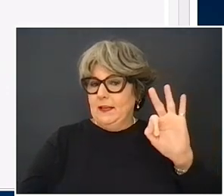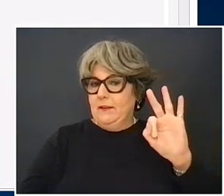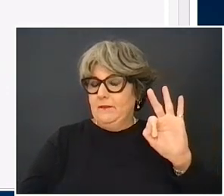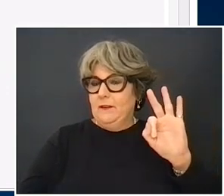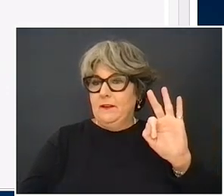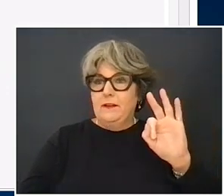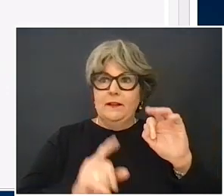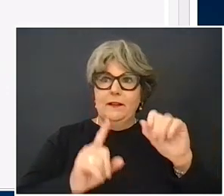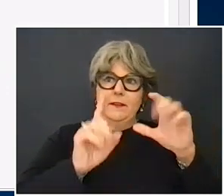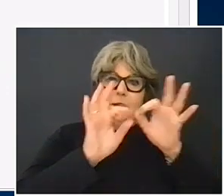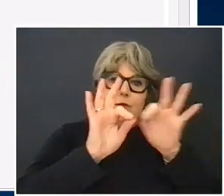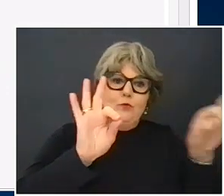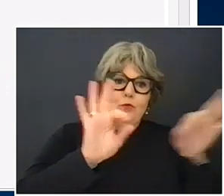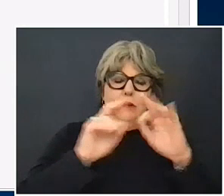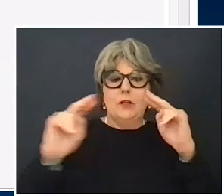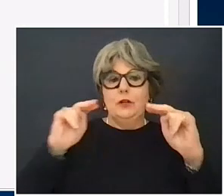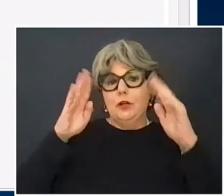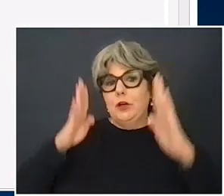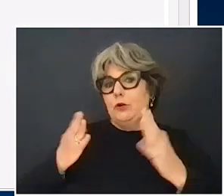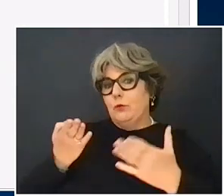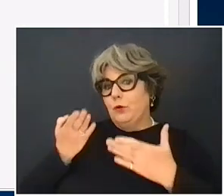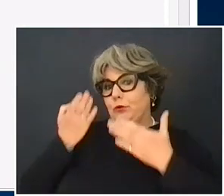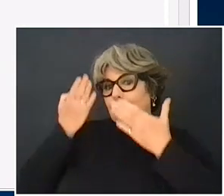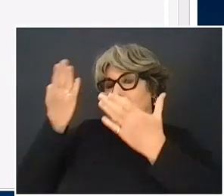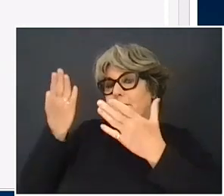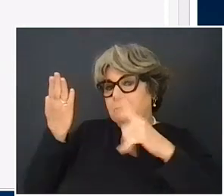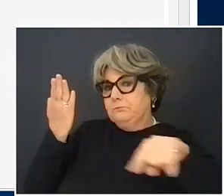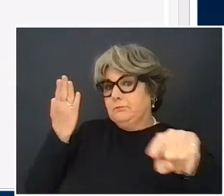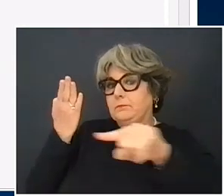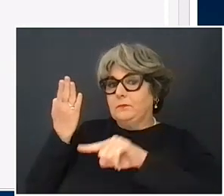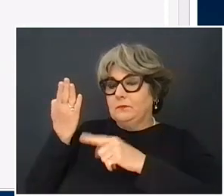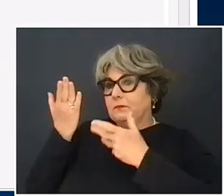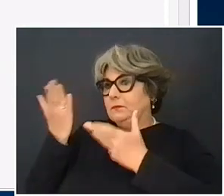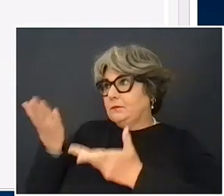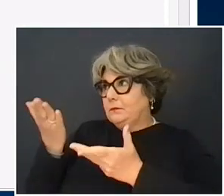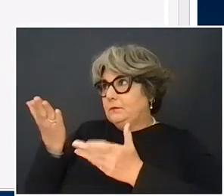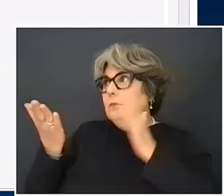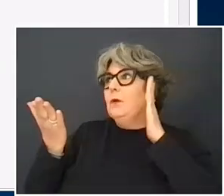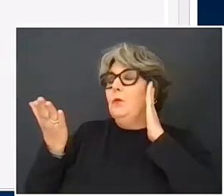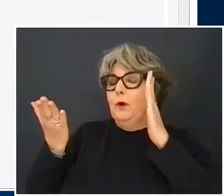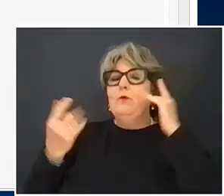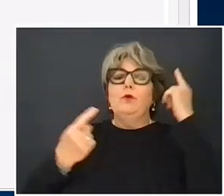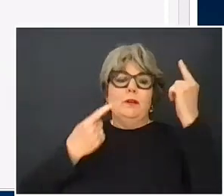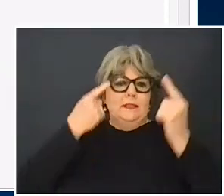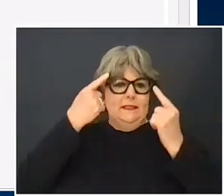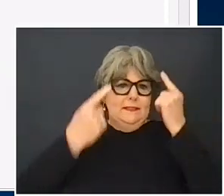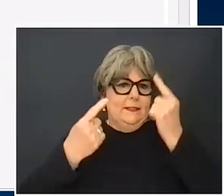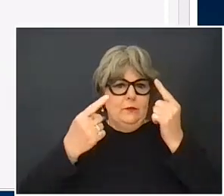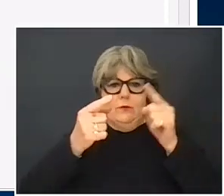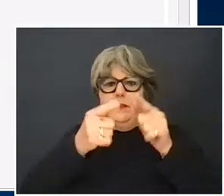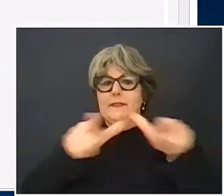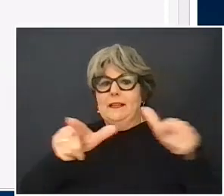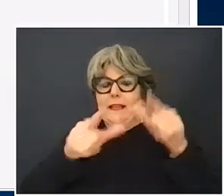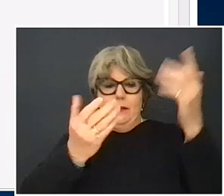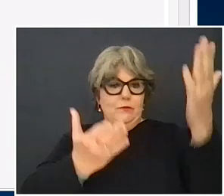negotiators want to suggest, we will consider whatever is submitted.